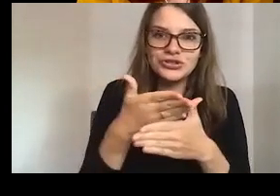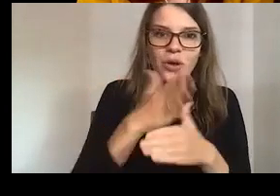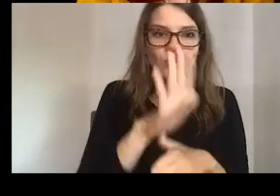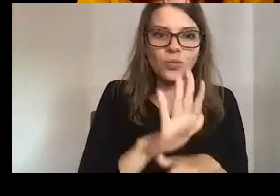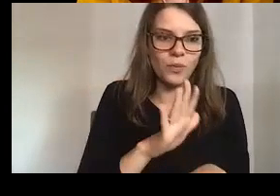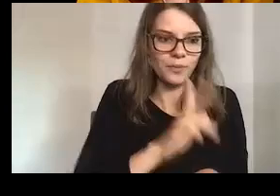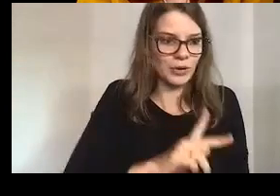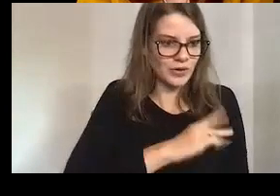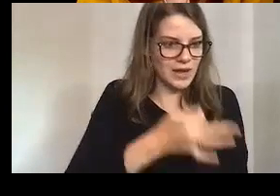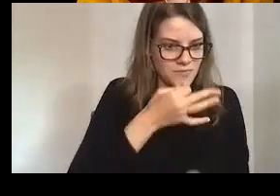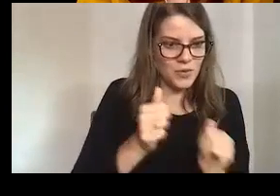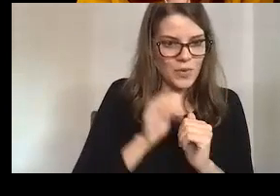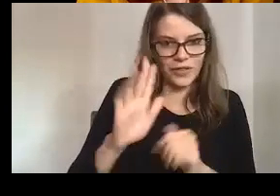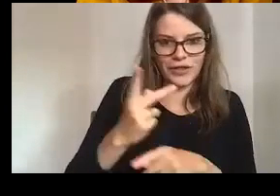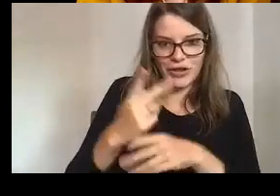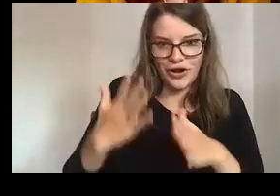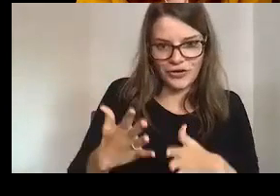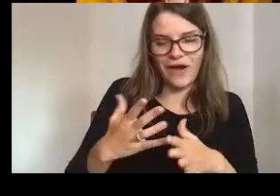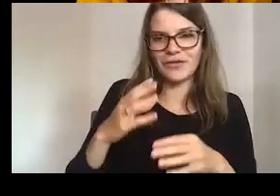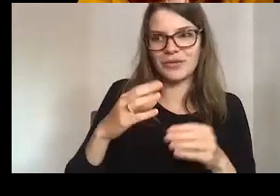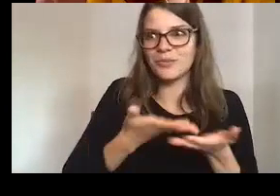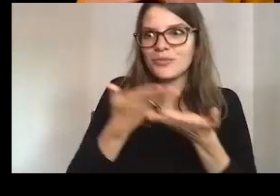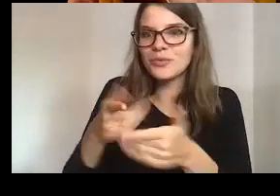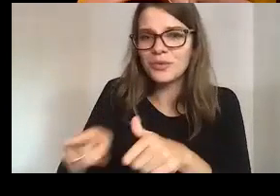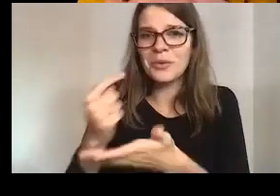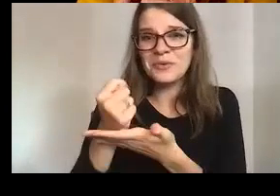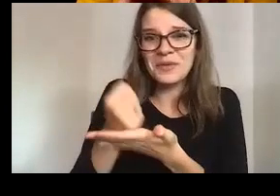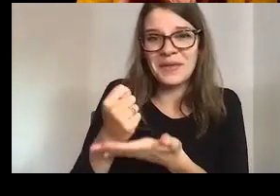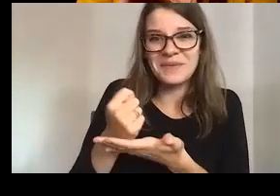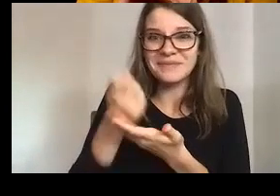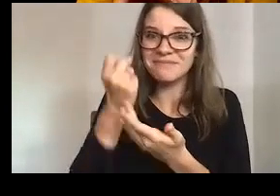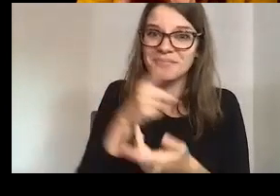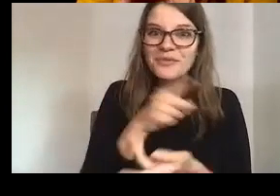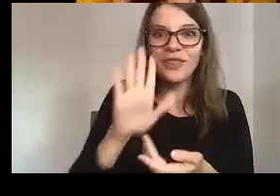your role as their first teacher to hopefully maybe have more of that collaborative partnership